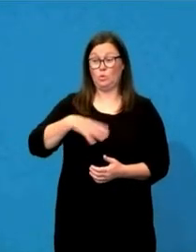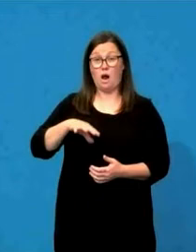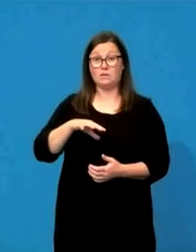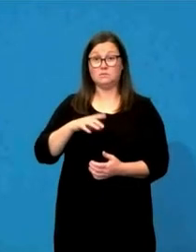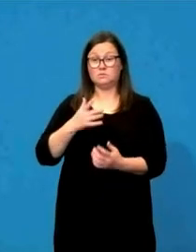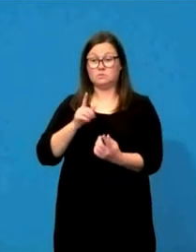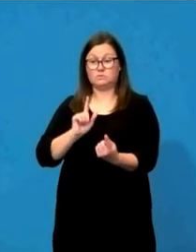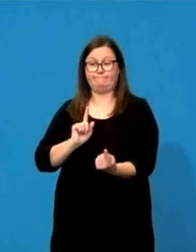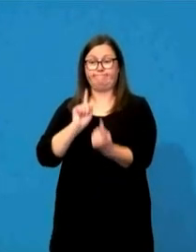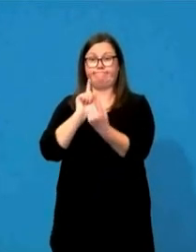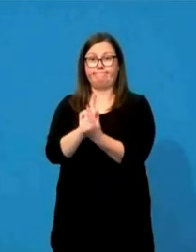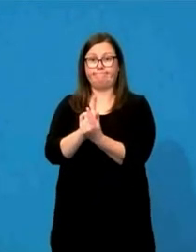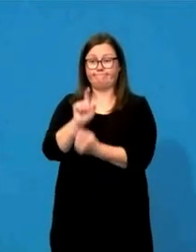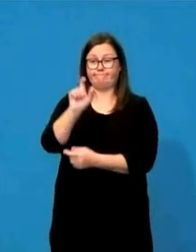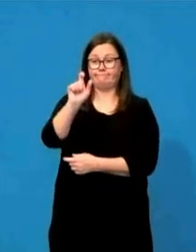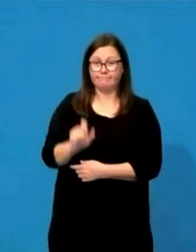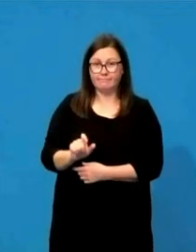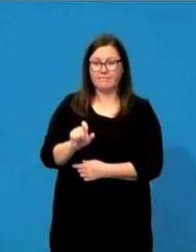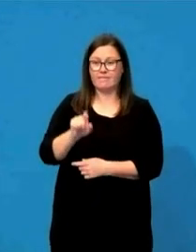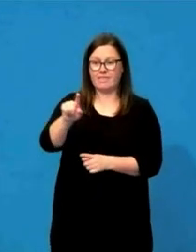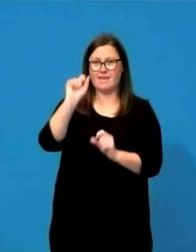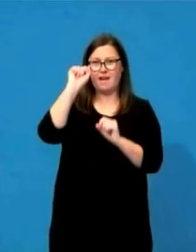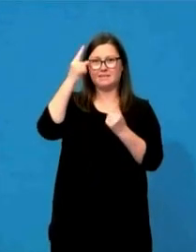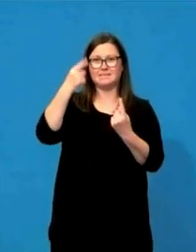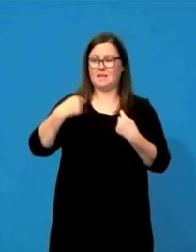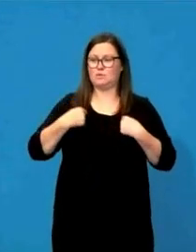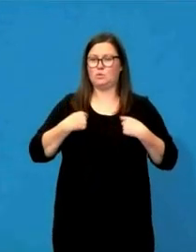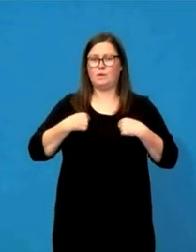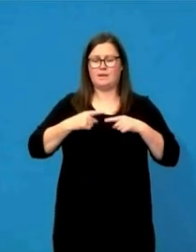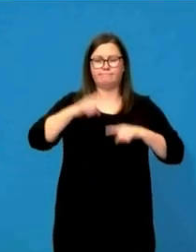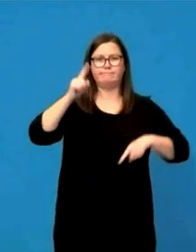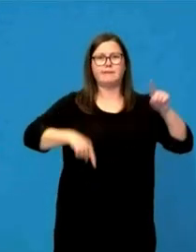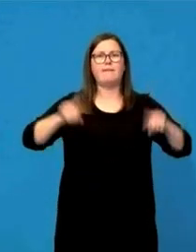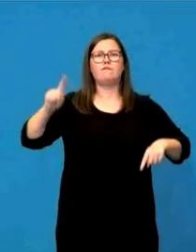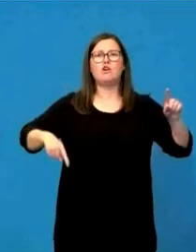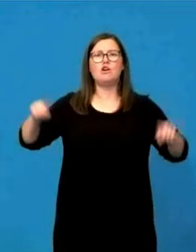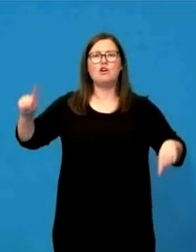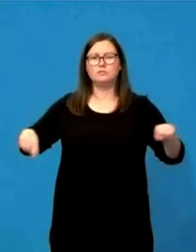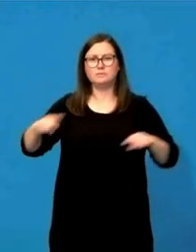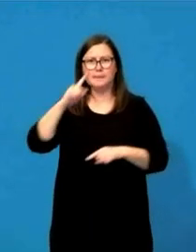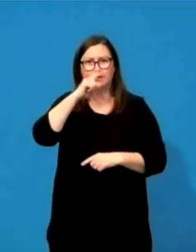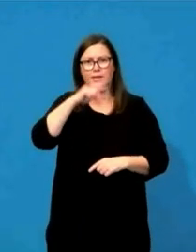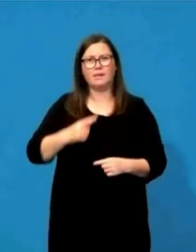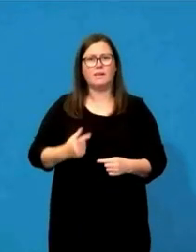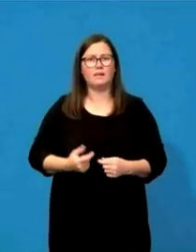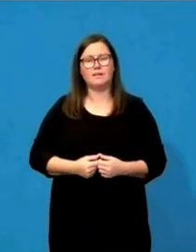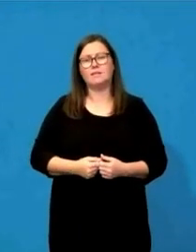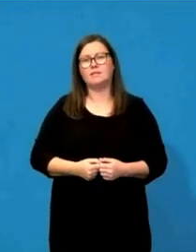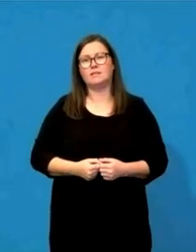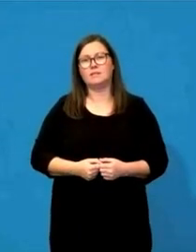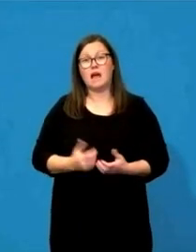are a diverse group of people and that how do we make sure that our culture and customs